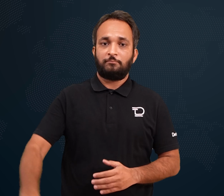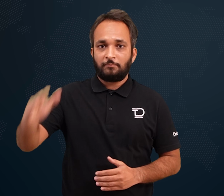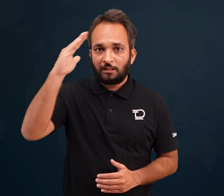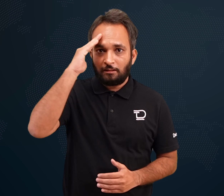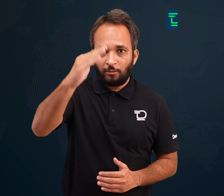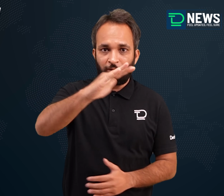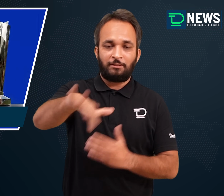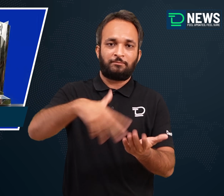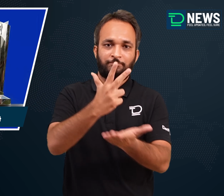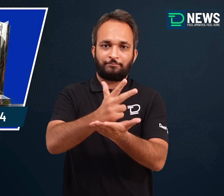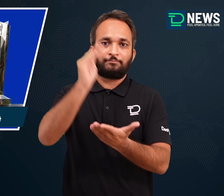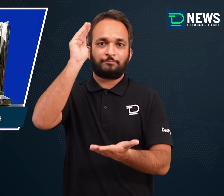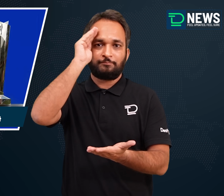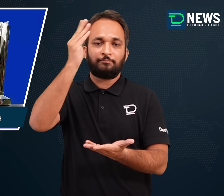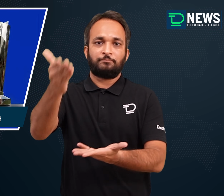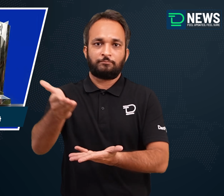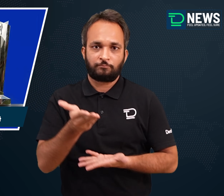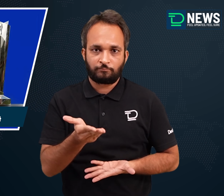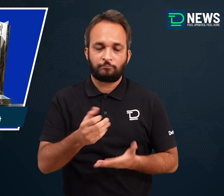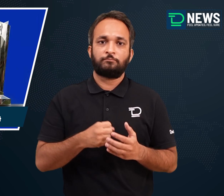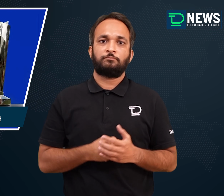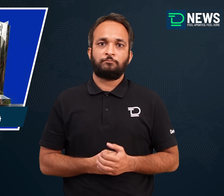Hi, welcome to Deaf Talks News.